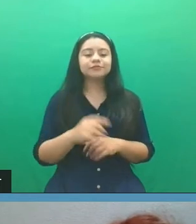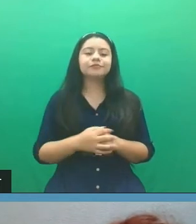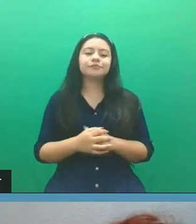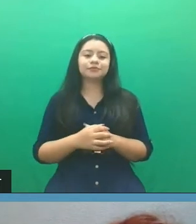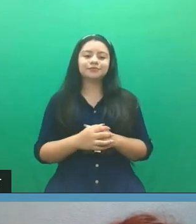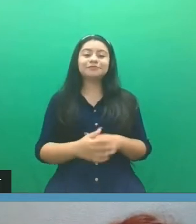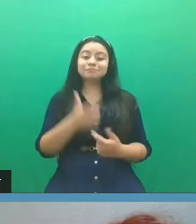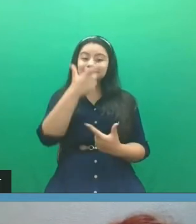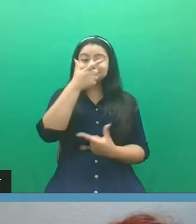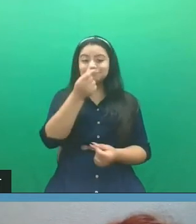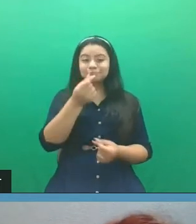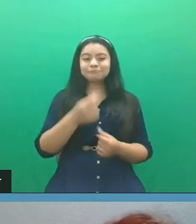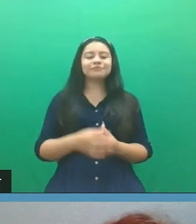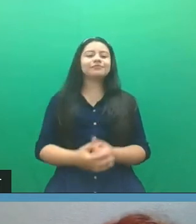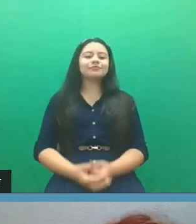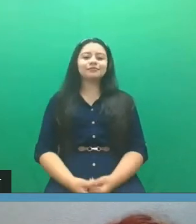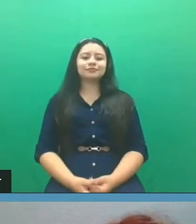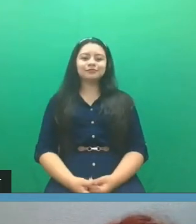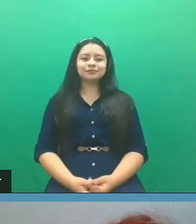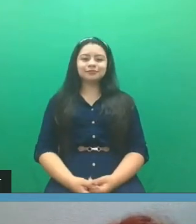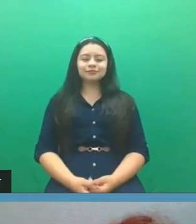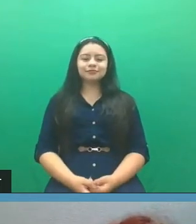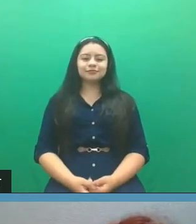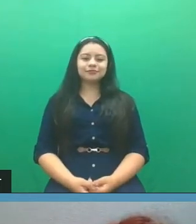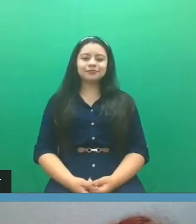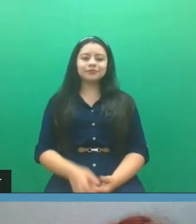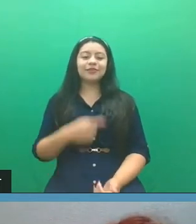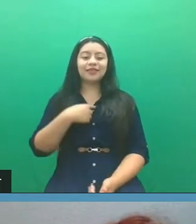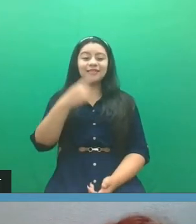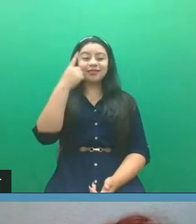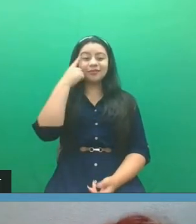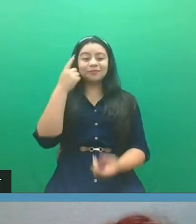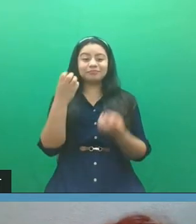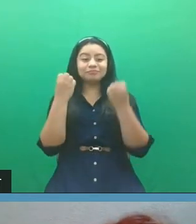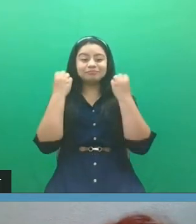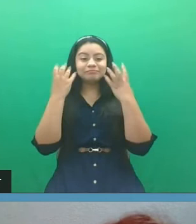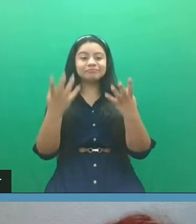interesting, and I think that there's probably many out there that might be in this situation,